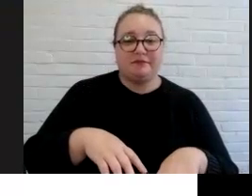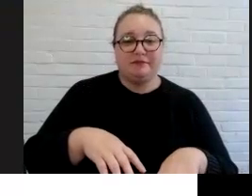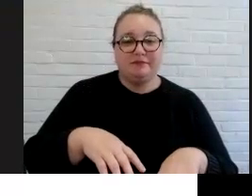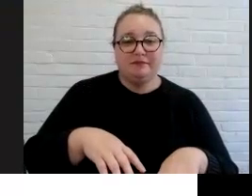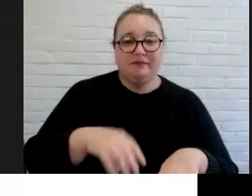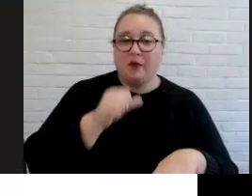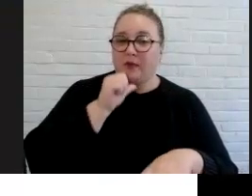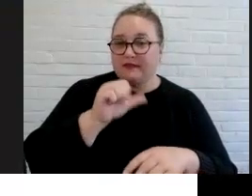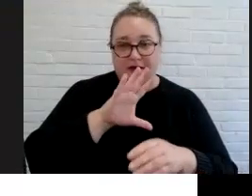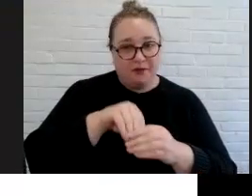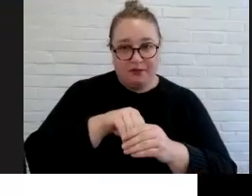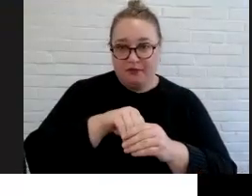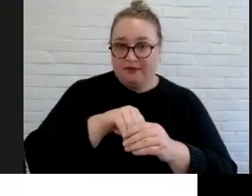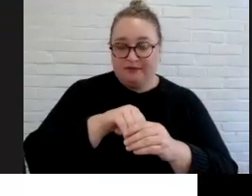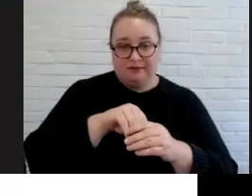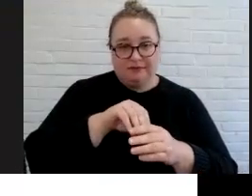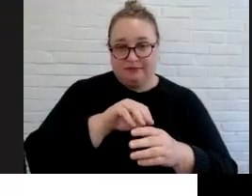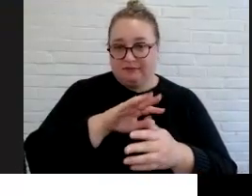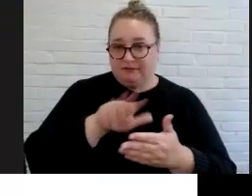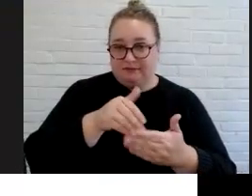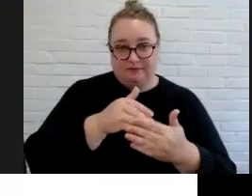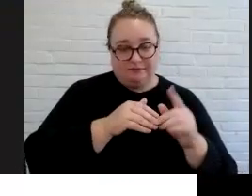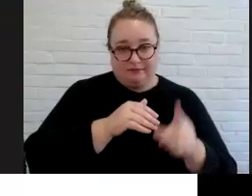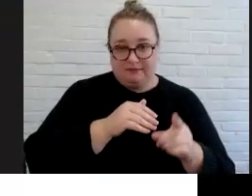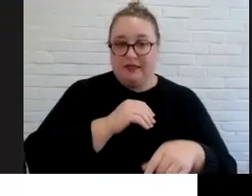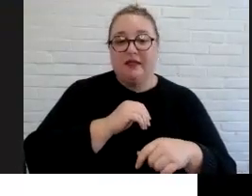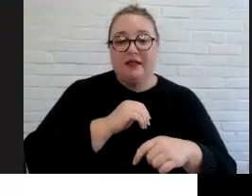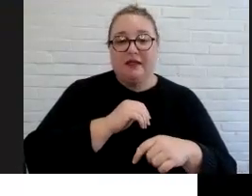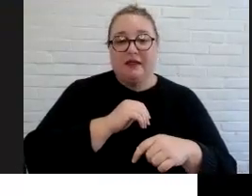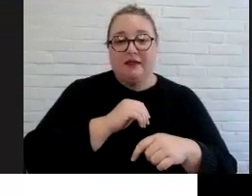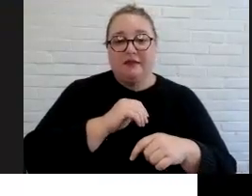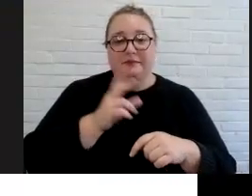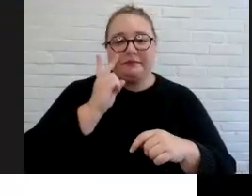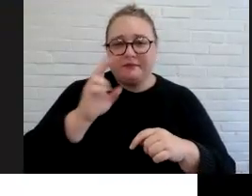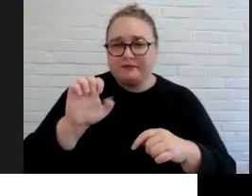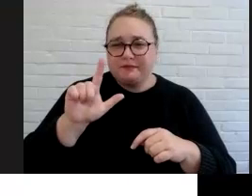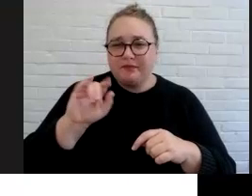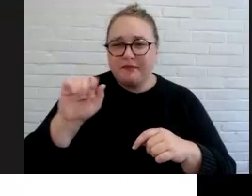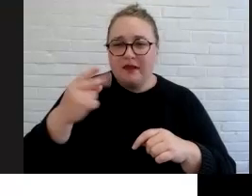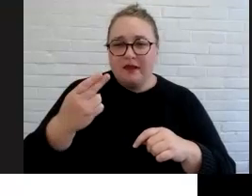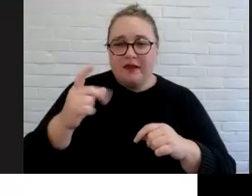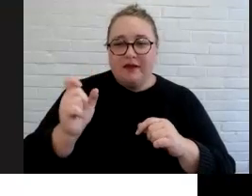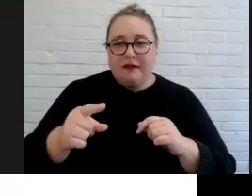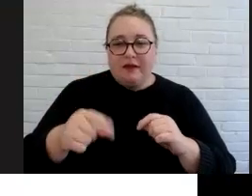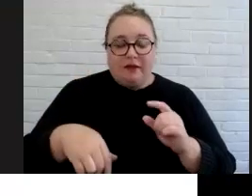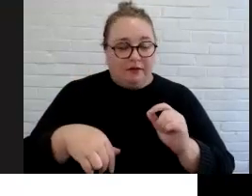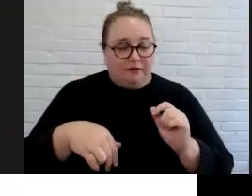And then I saw Elizabeth had a question. Why does RSI have to be instructor initiated?